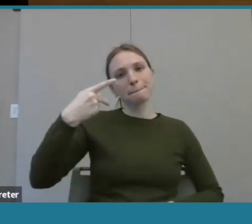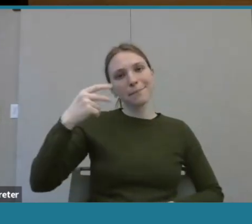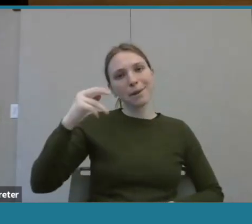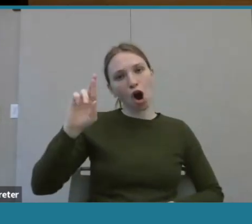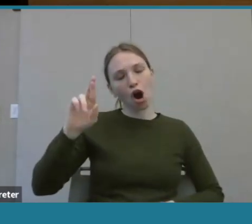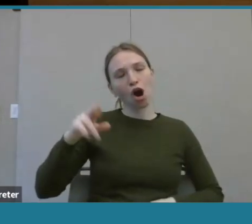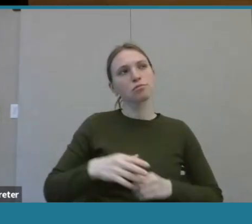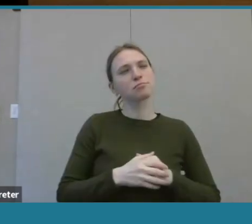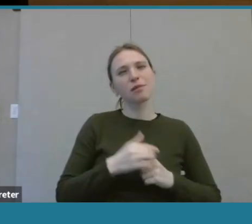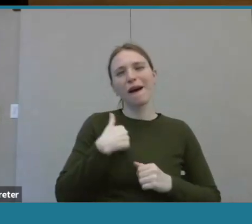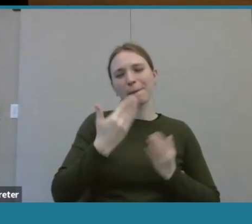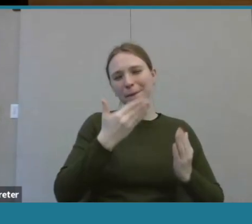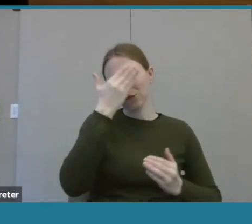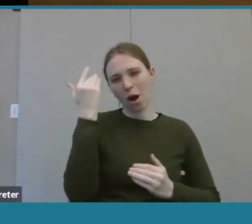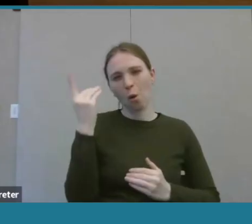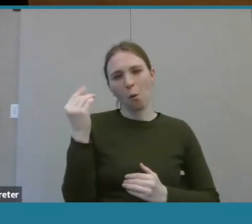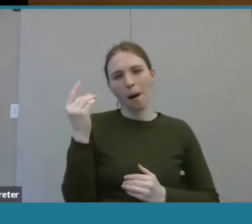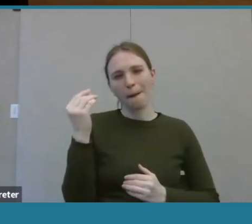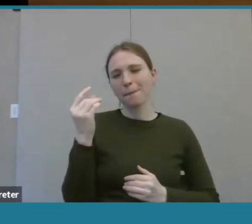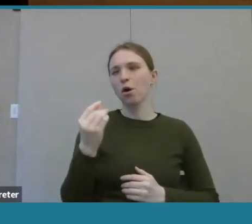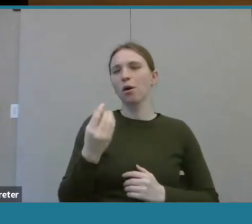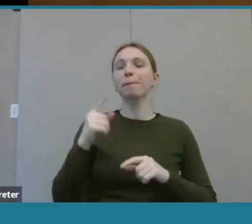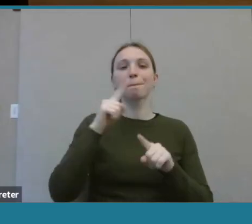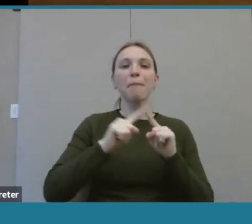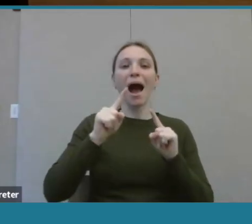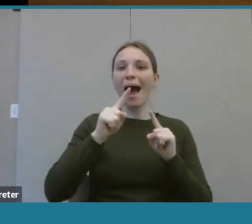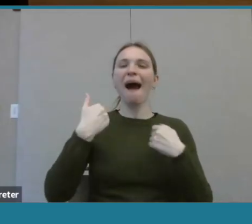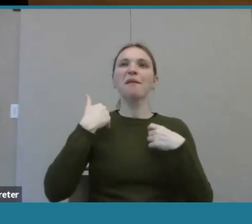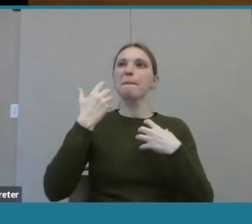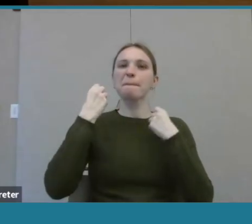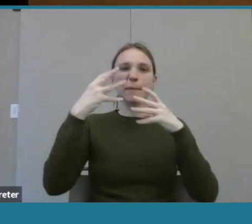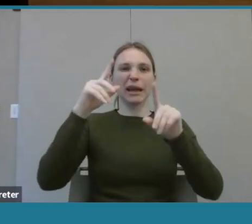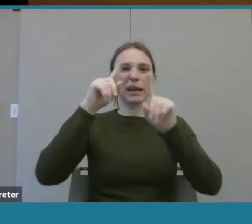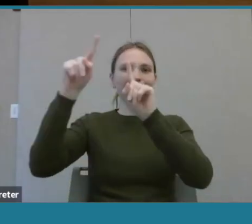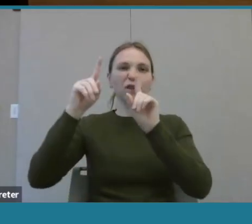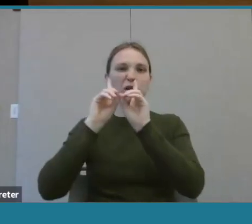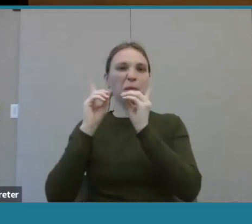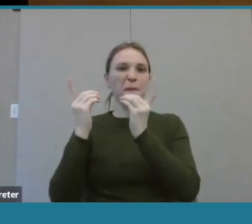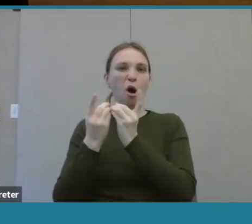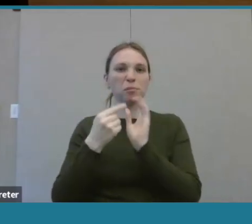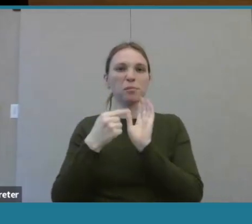Maybe one more that I forgot, but basically interdepartmental throughout the zoo to make sure that the interpretive signage— and again, when we say